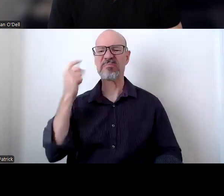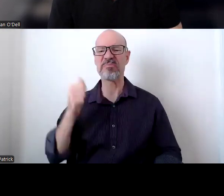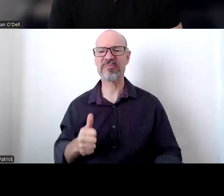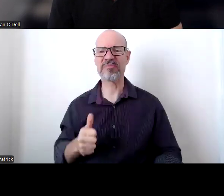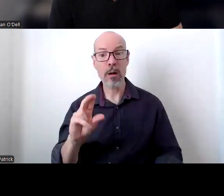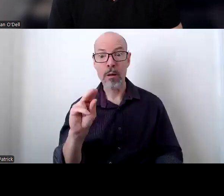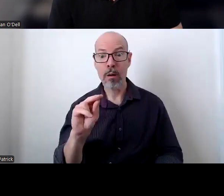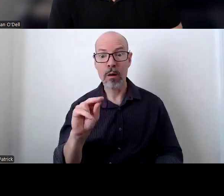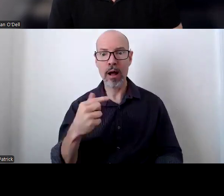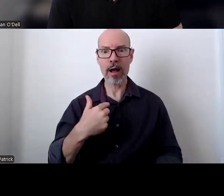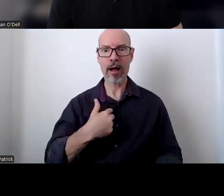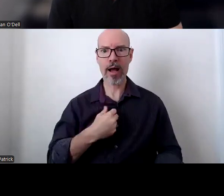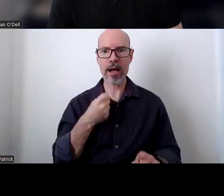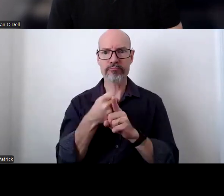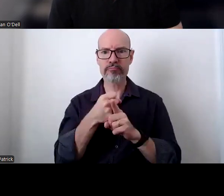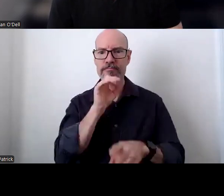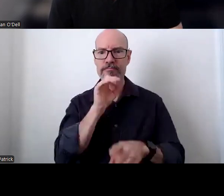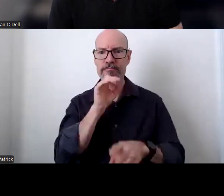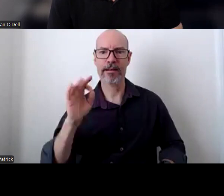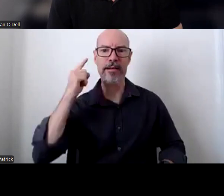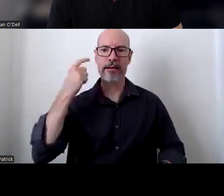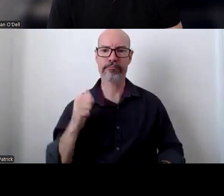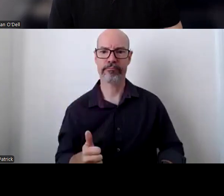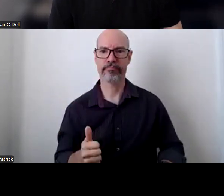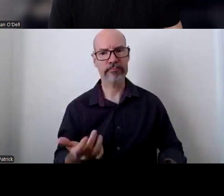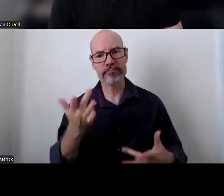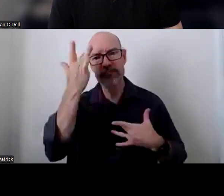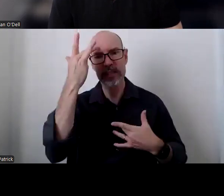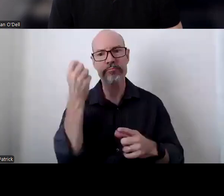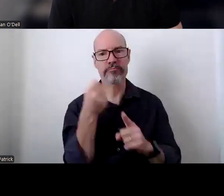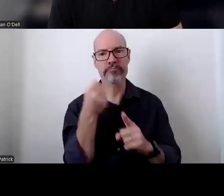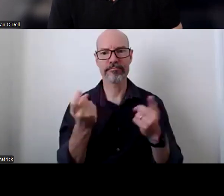I lost it at nine years old Many people lose hearing early.